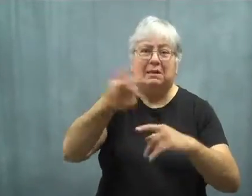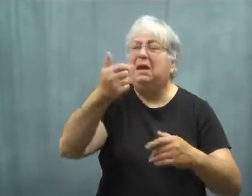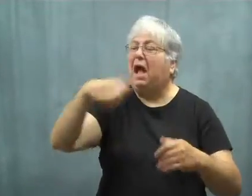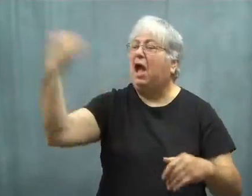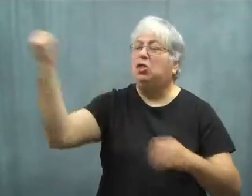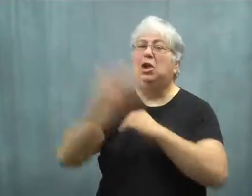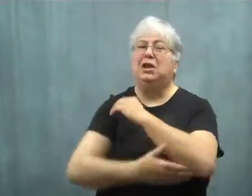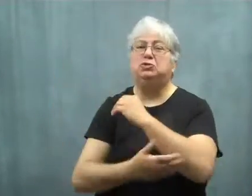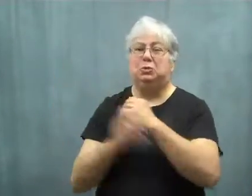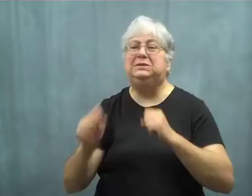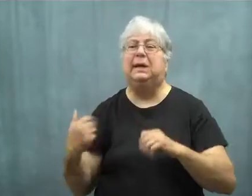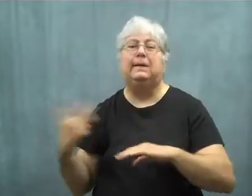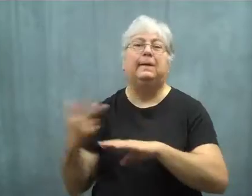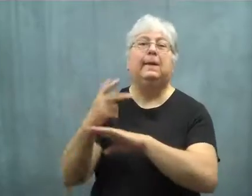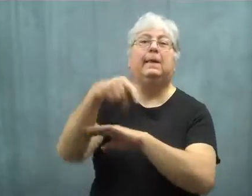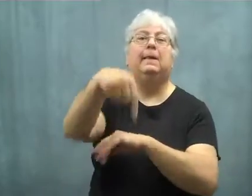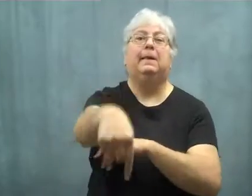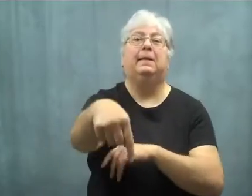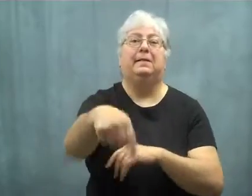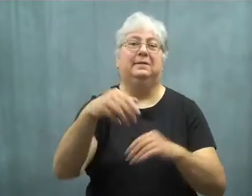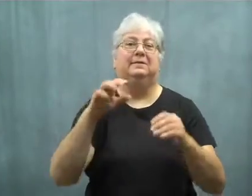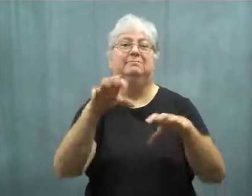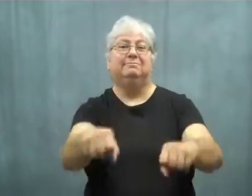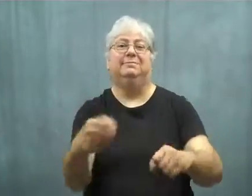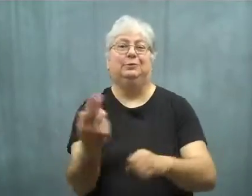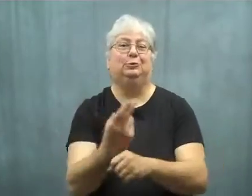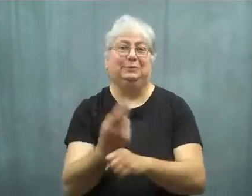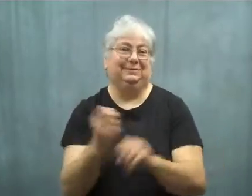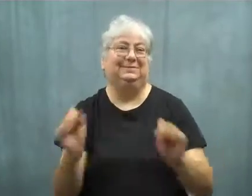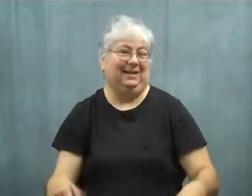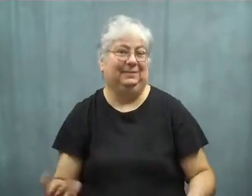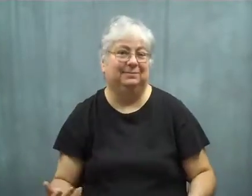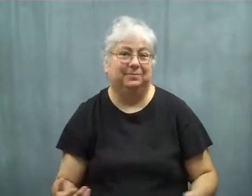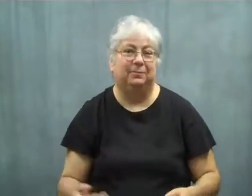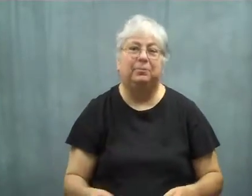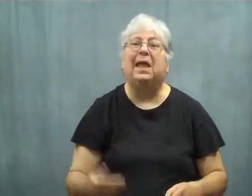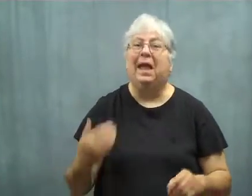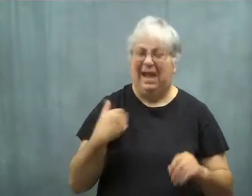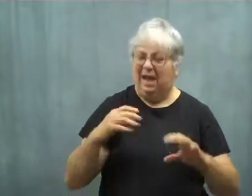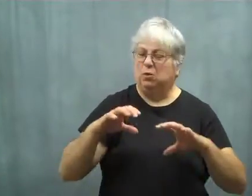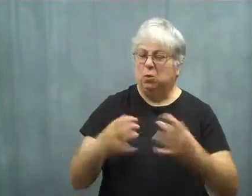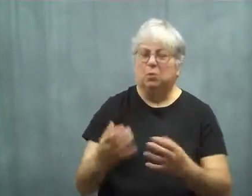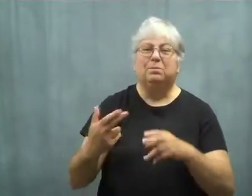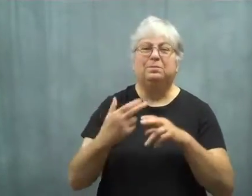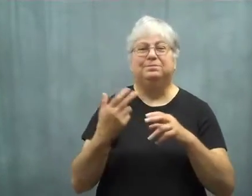That area is open to other countries who want to go there and drill.